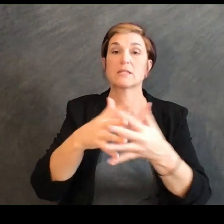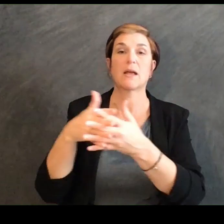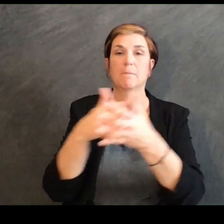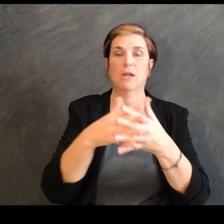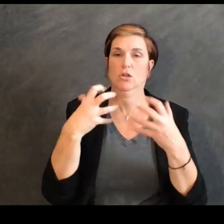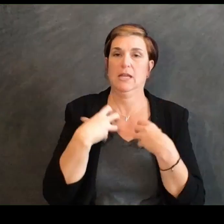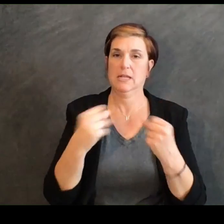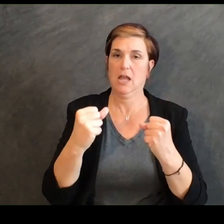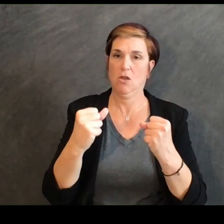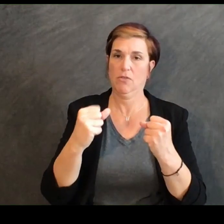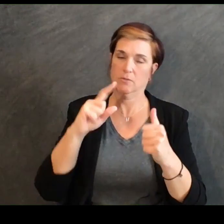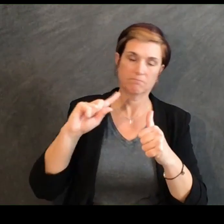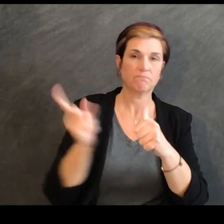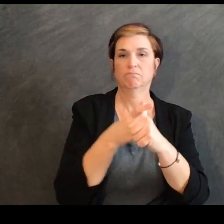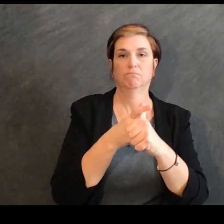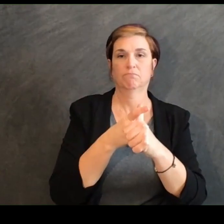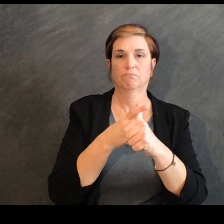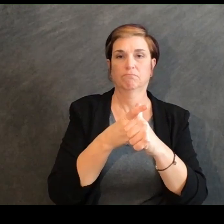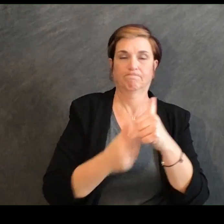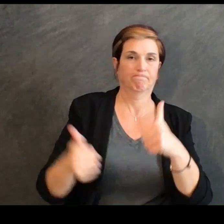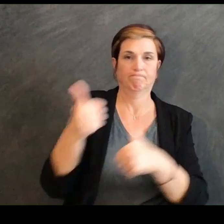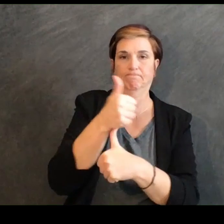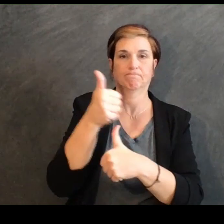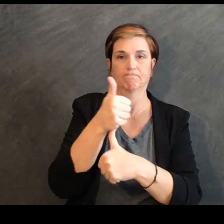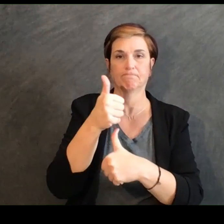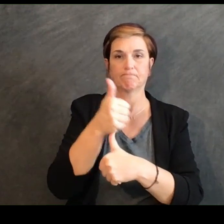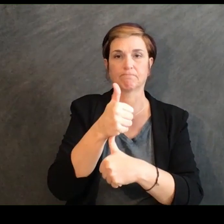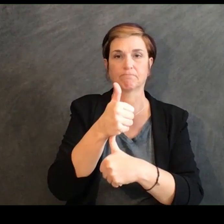justed people around the country that are looking on at this extraordinary